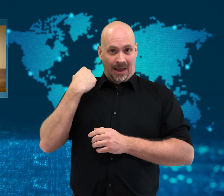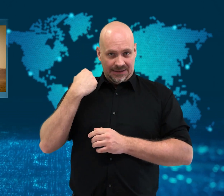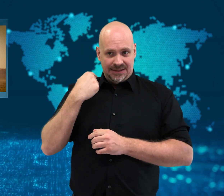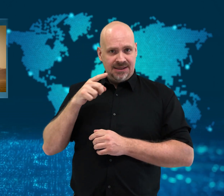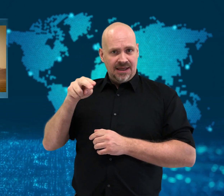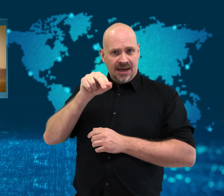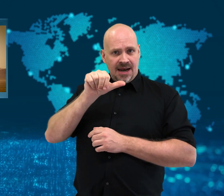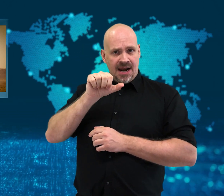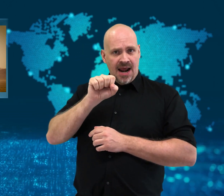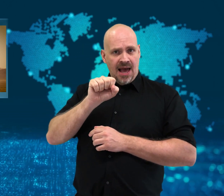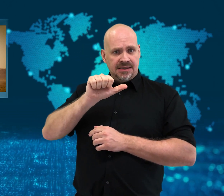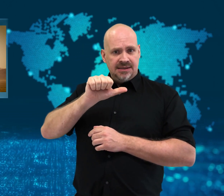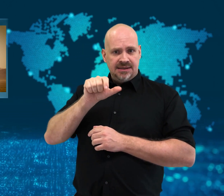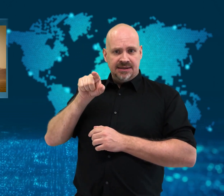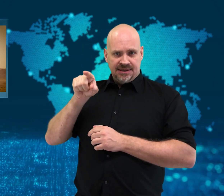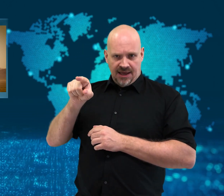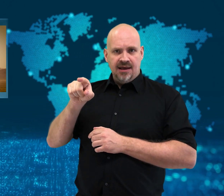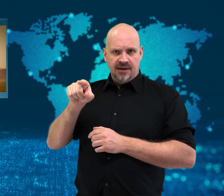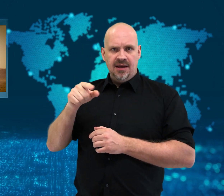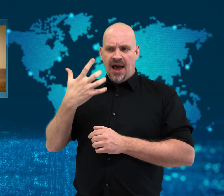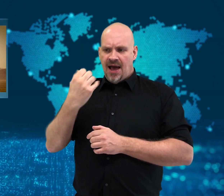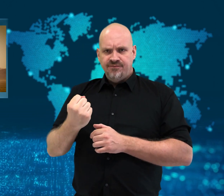On Monday,